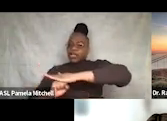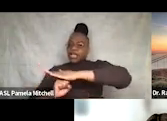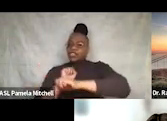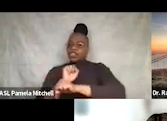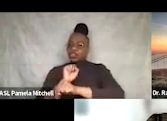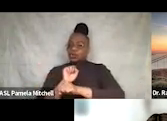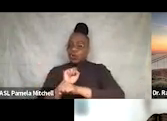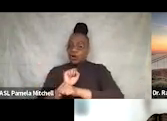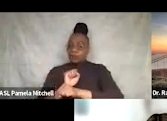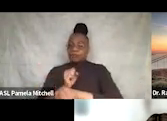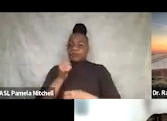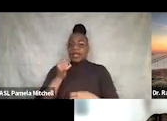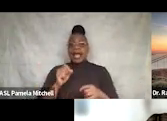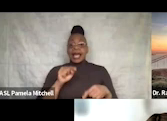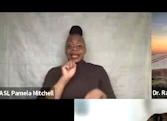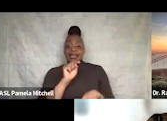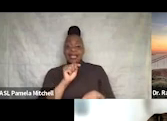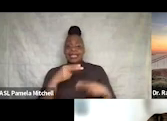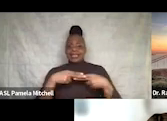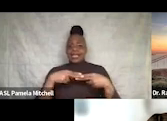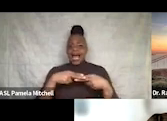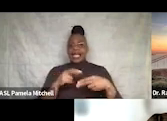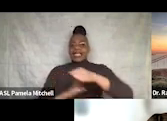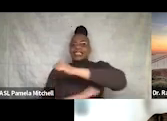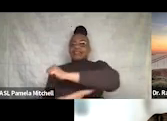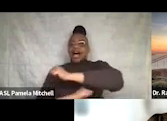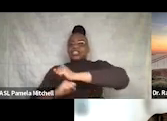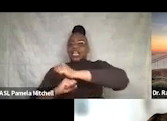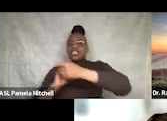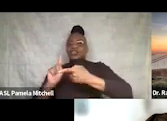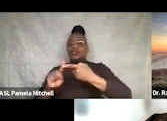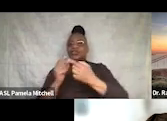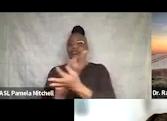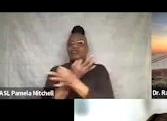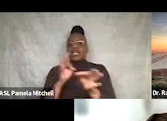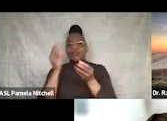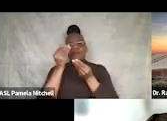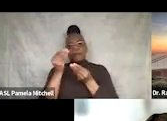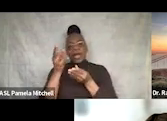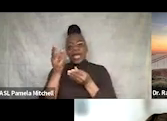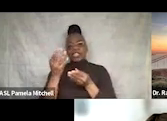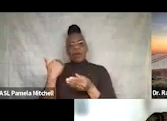And this is just Foundations To Freedom information. So if you wanna check out more, we have a ton of information on the website.